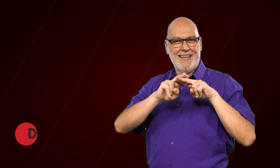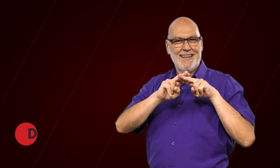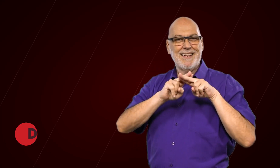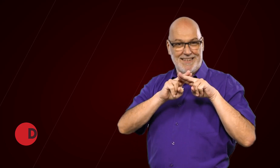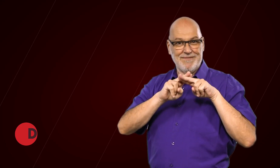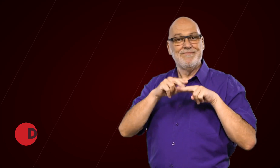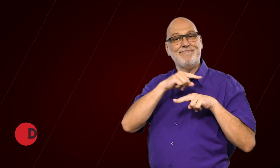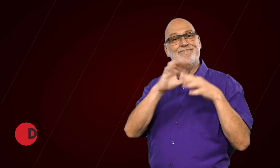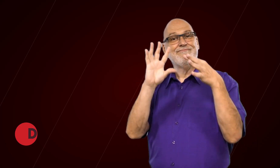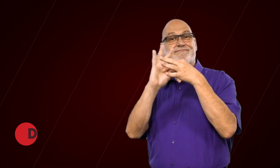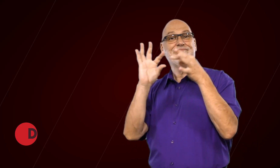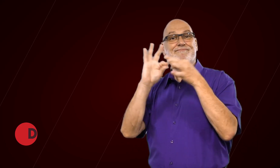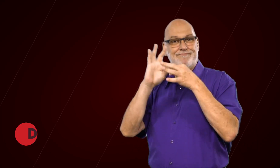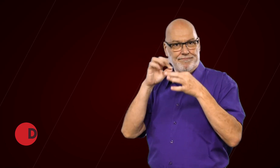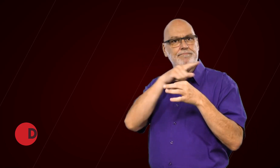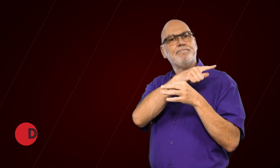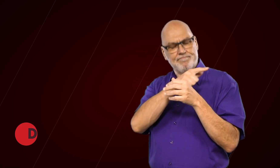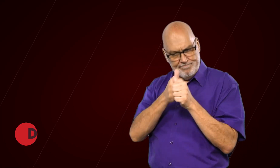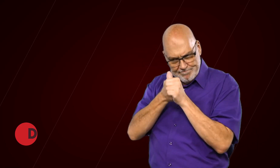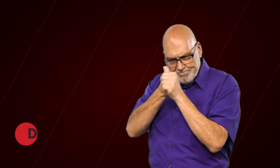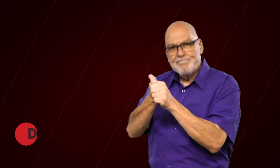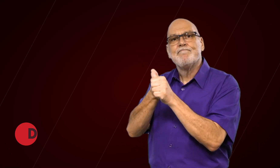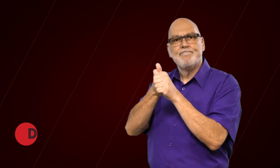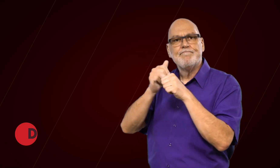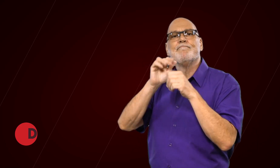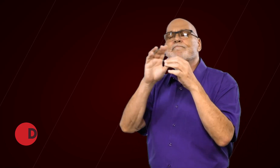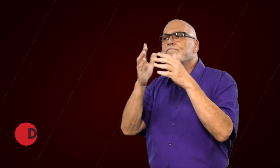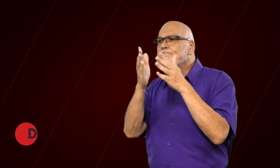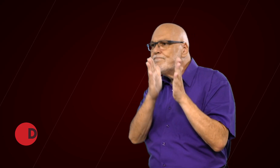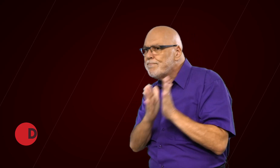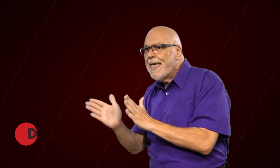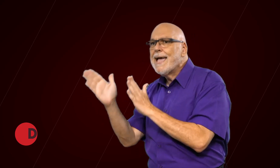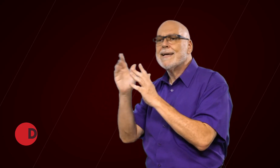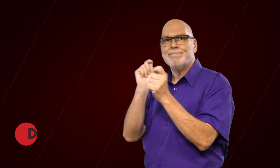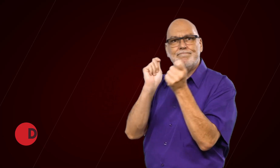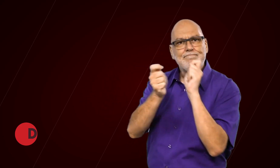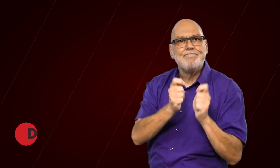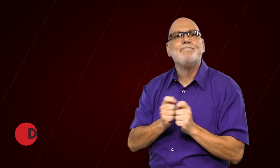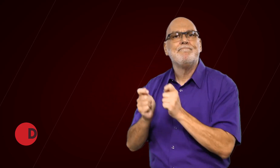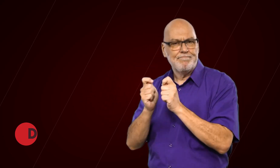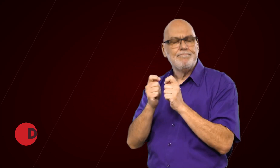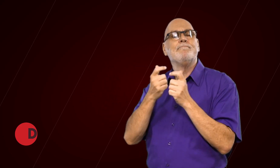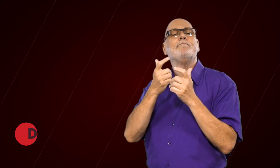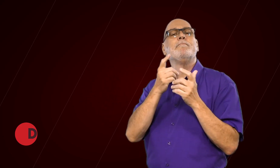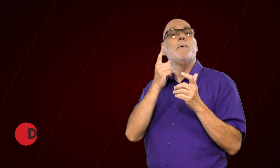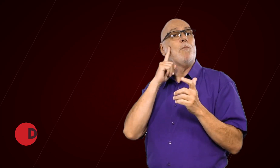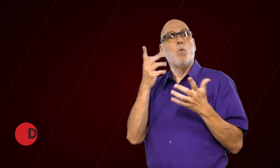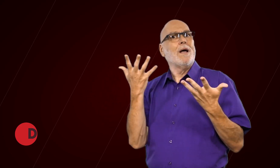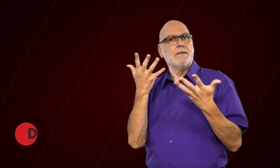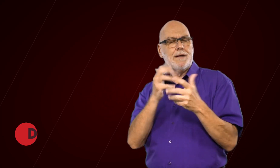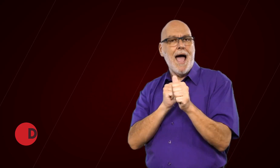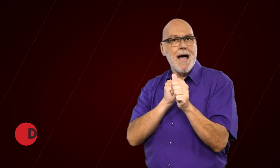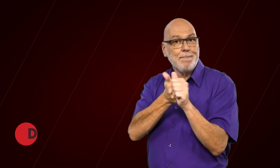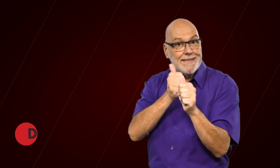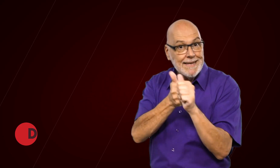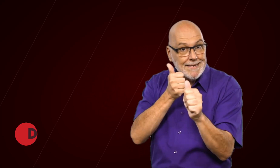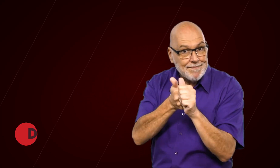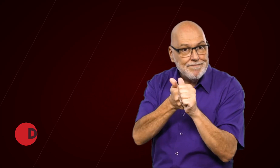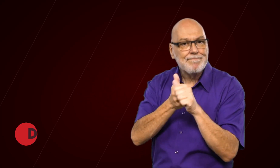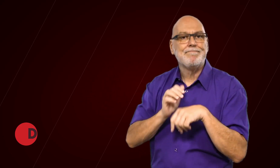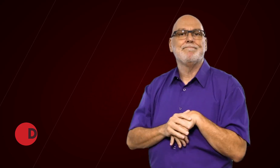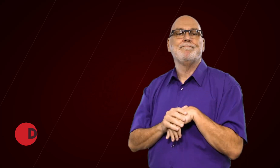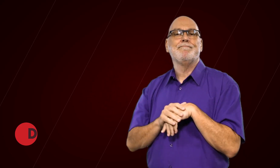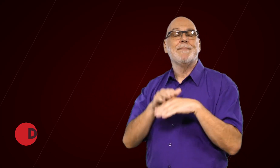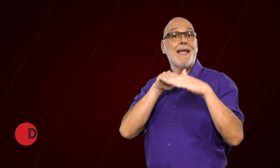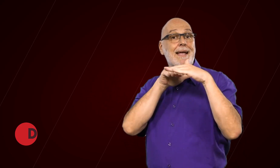at VIA Rail says they have been preparing updated accessibility plans,